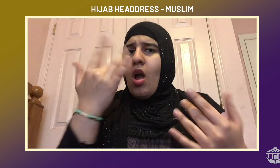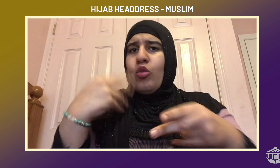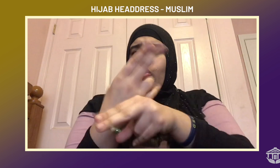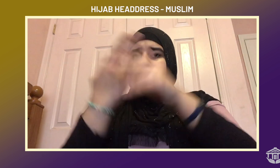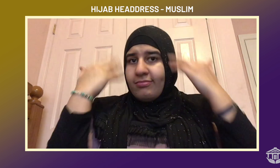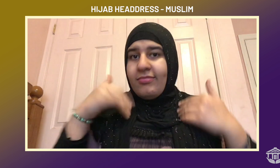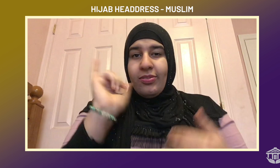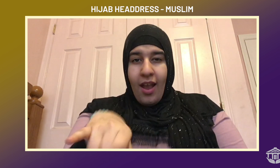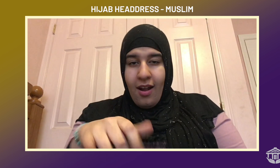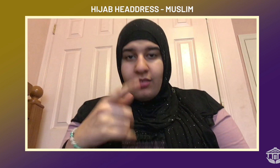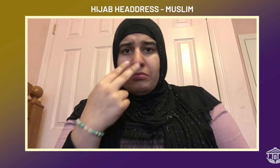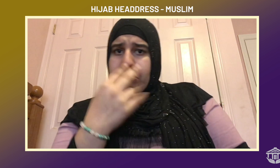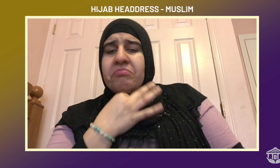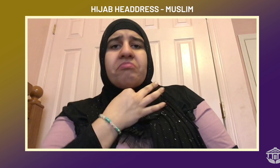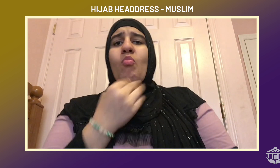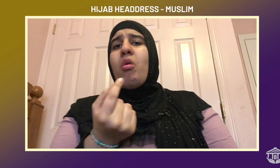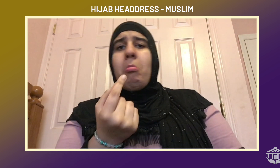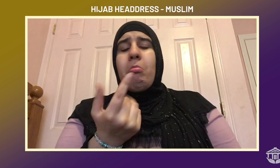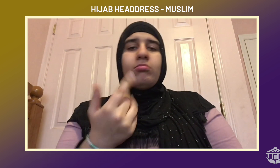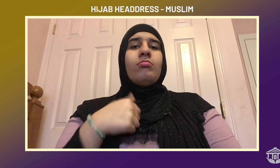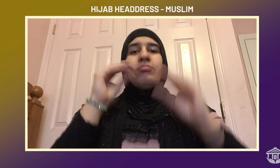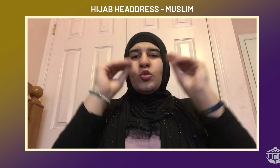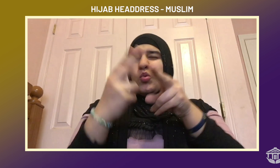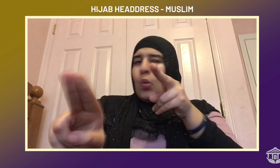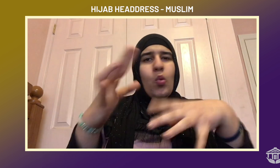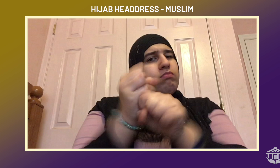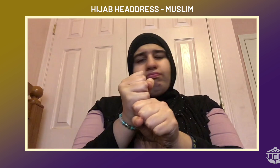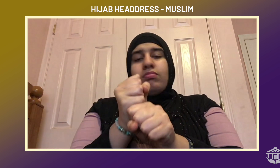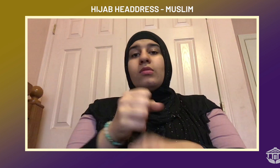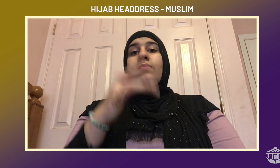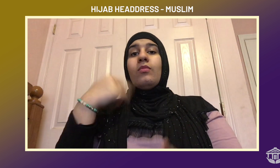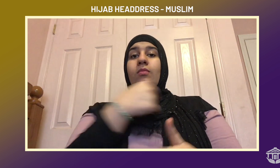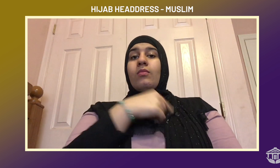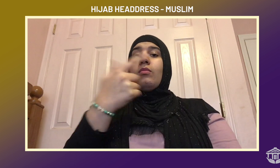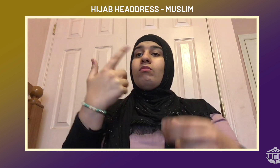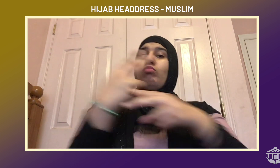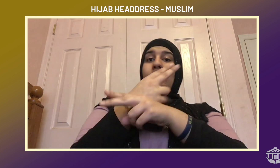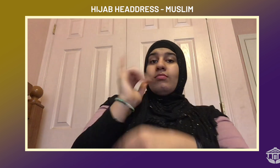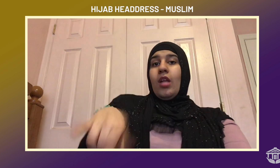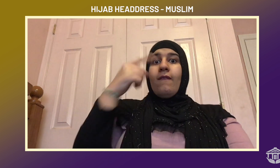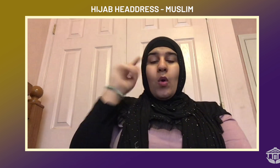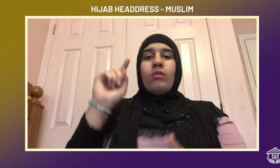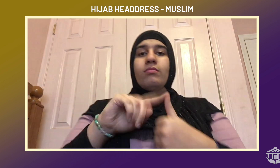wearing a hijab. As you can see I have one on so I would like to talk a little bit about it.